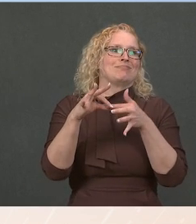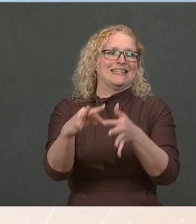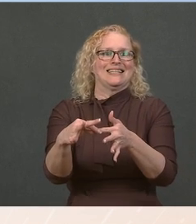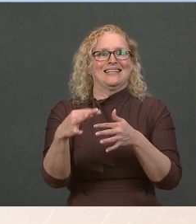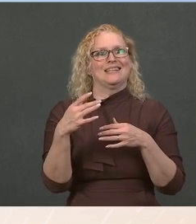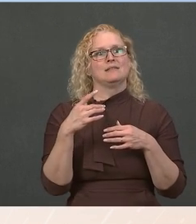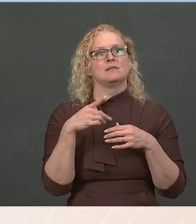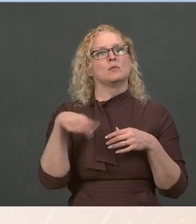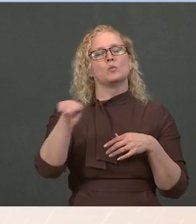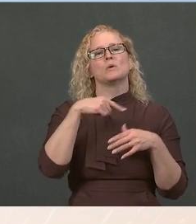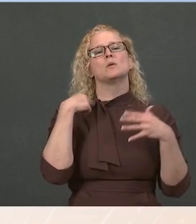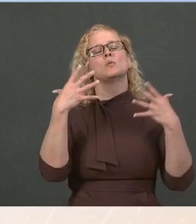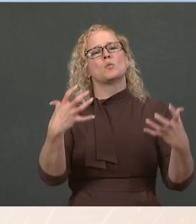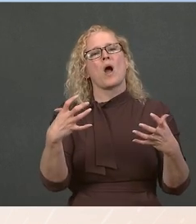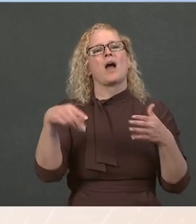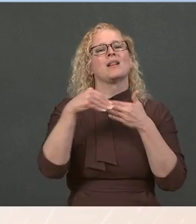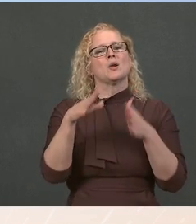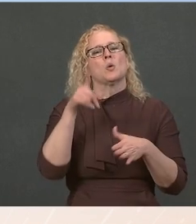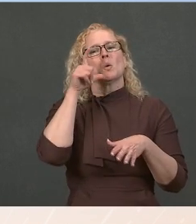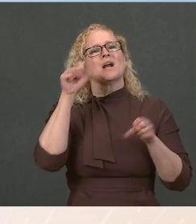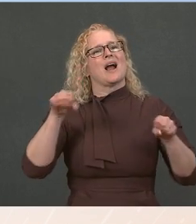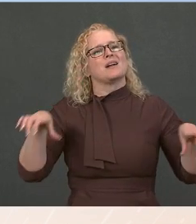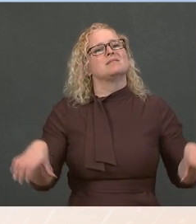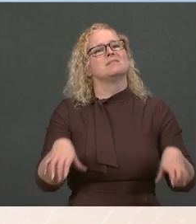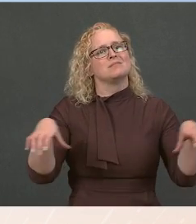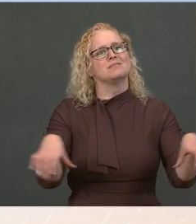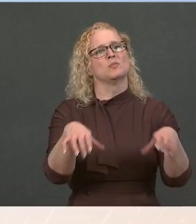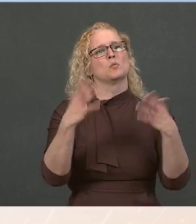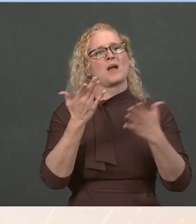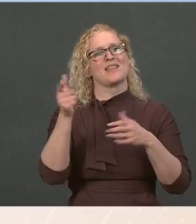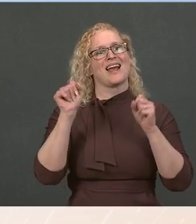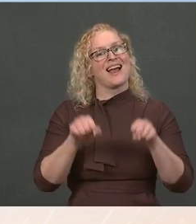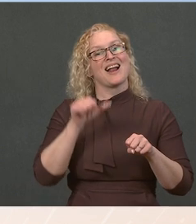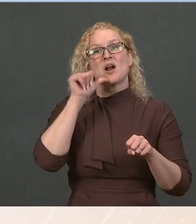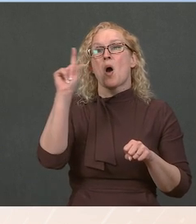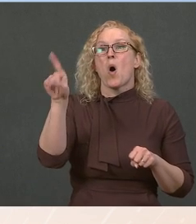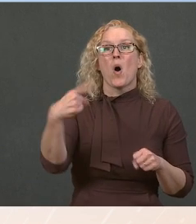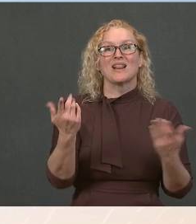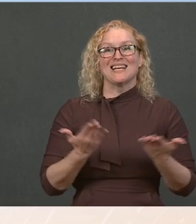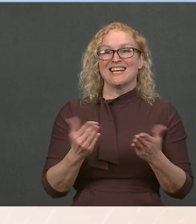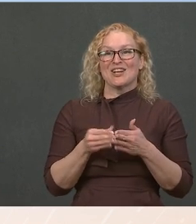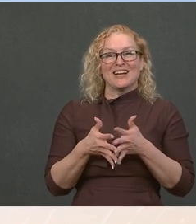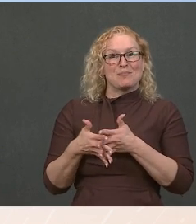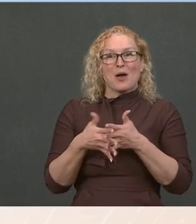not just here in the United States, but globally to fight climate change. And so, that's the focus of the President,